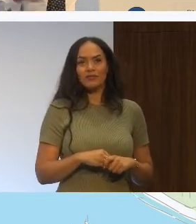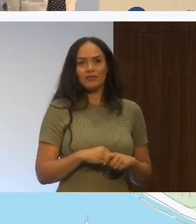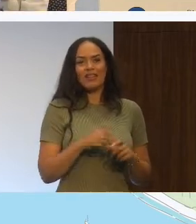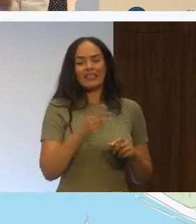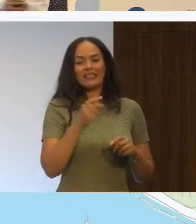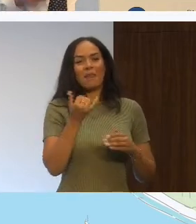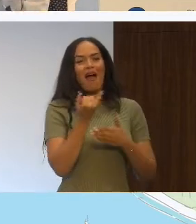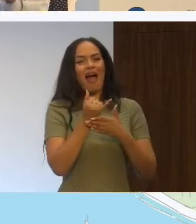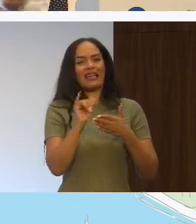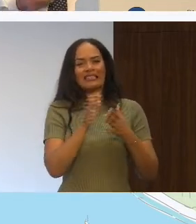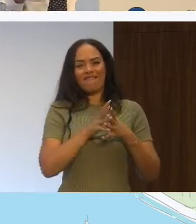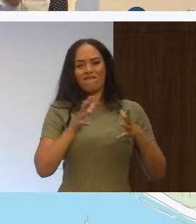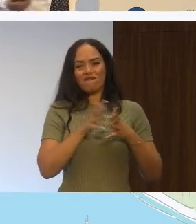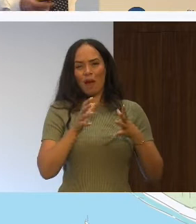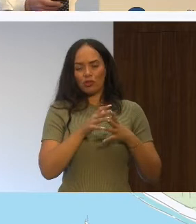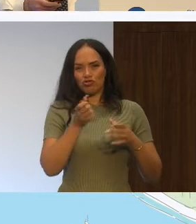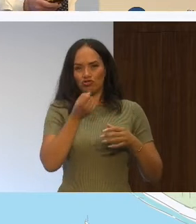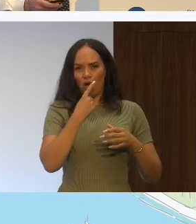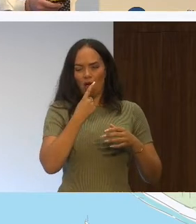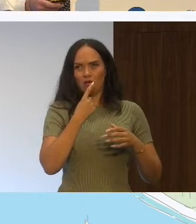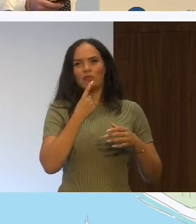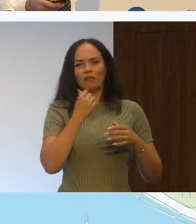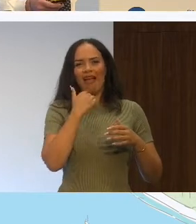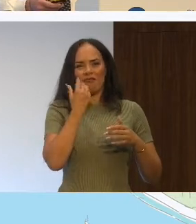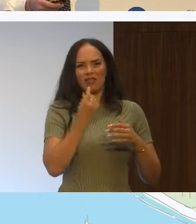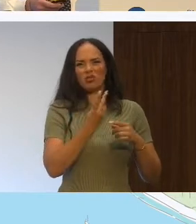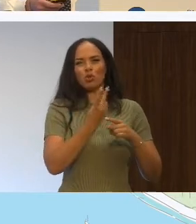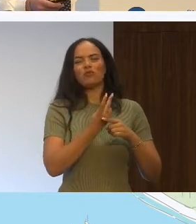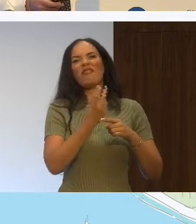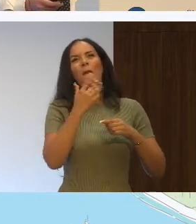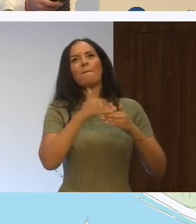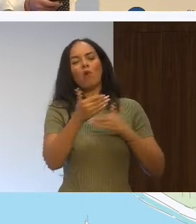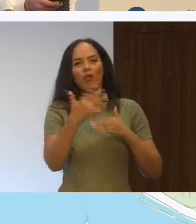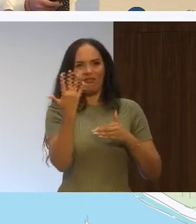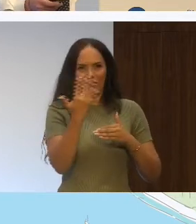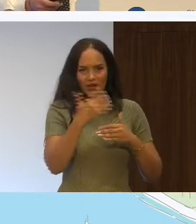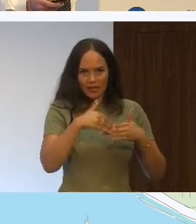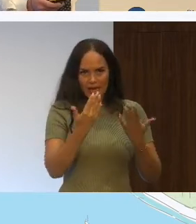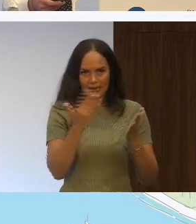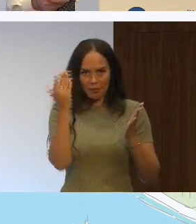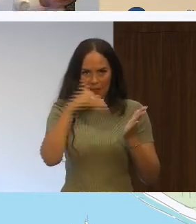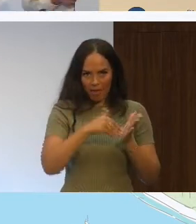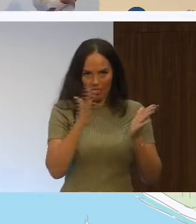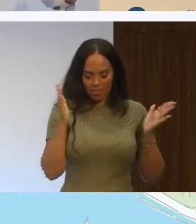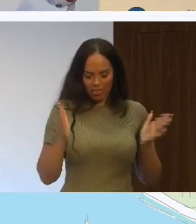It's every other day. So more than 15 days a month. Okay. And I think I think